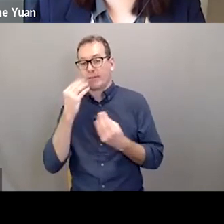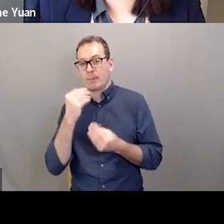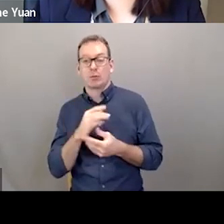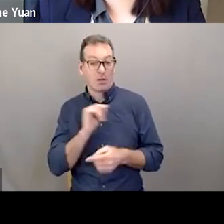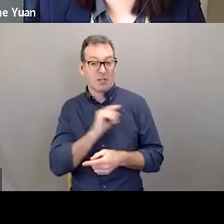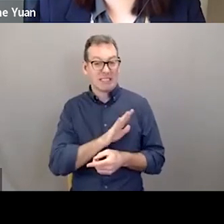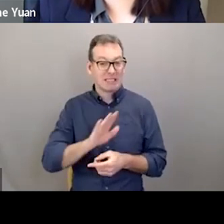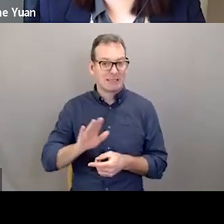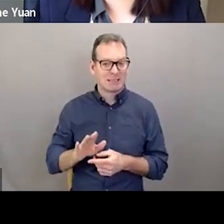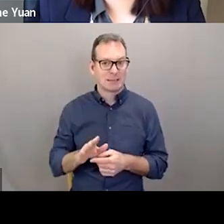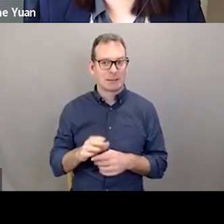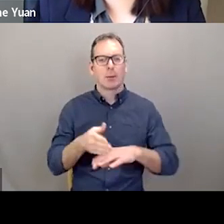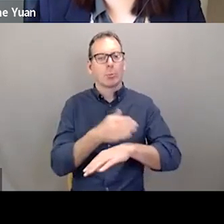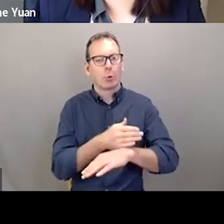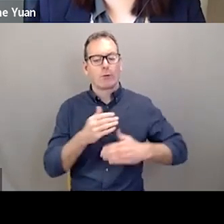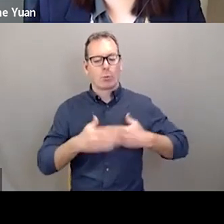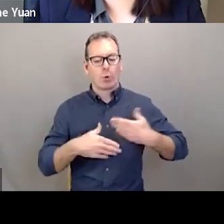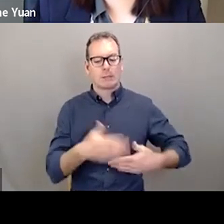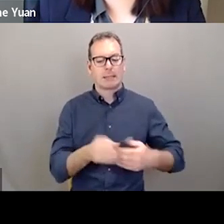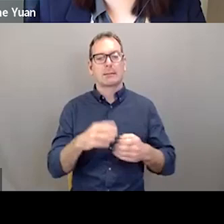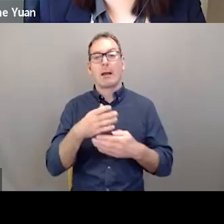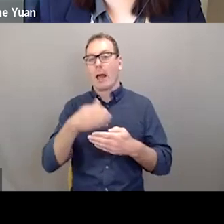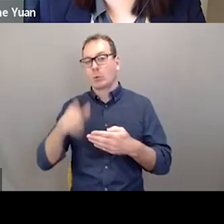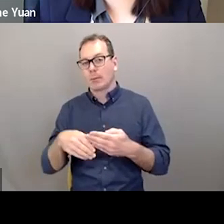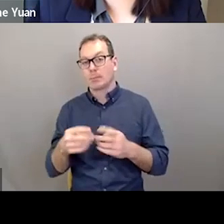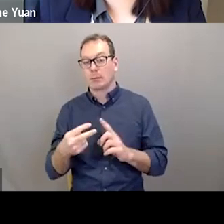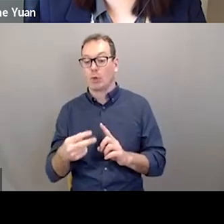improve their processes and outcomes but on the flip side how do we also evaluate what's being